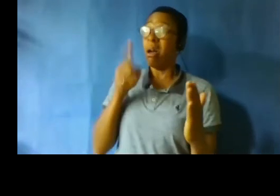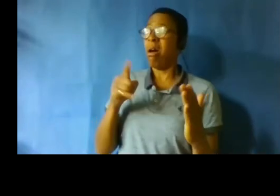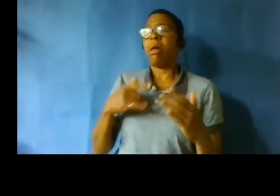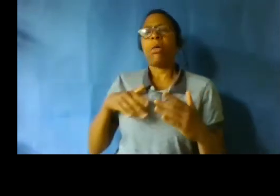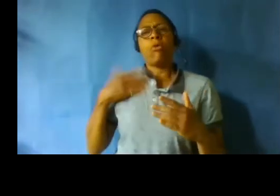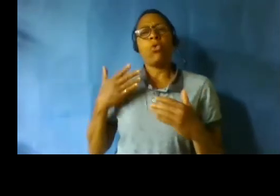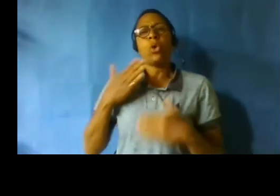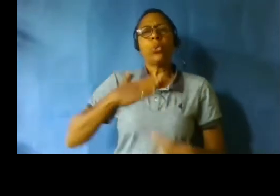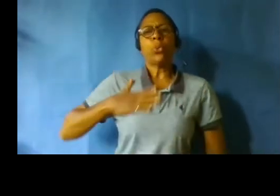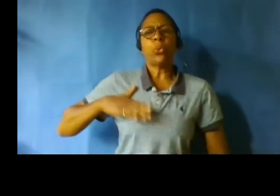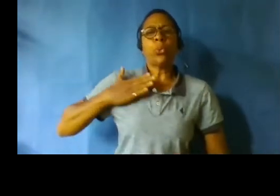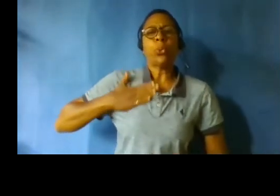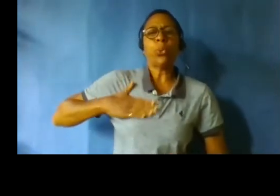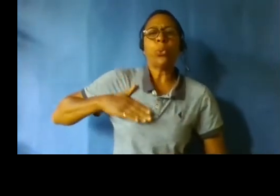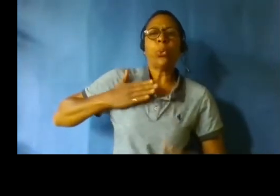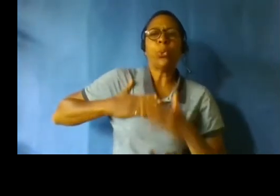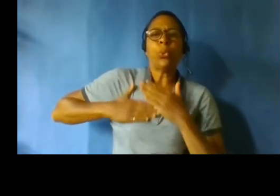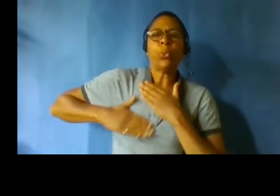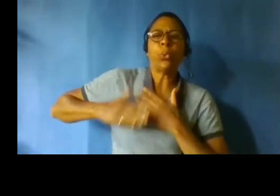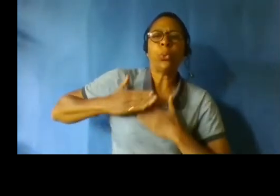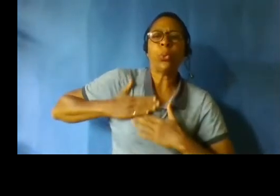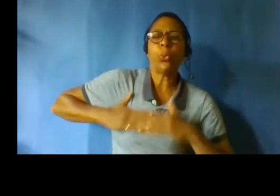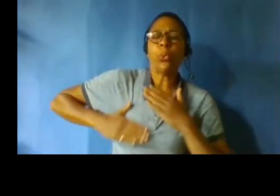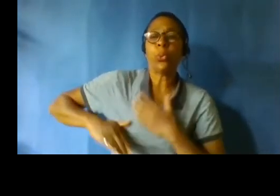your foot repeatedly running your hands through your hair or biting your nails